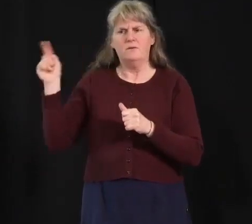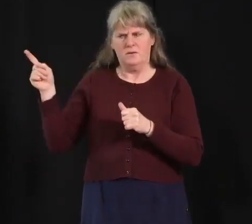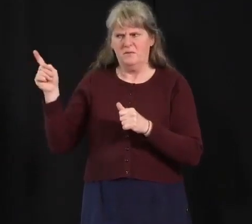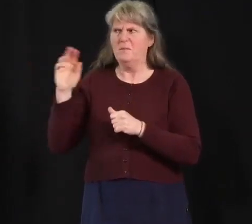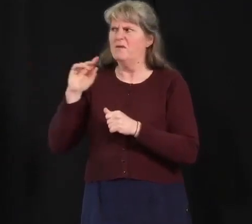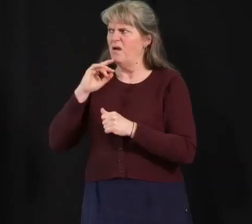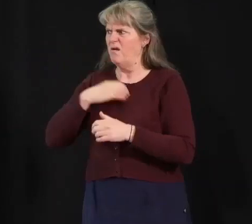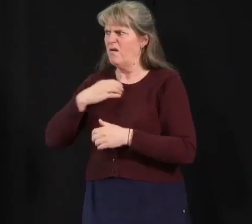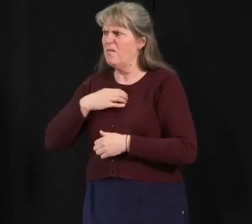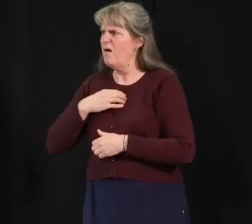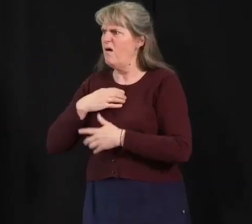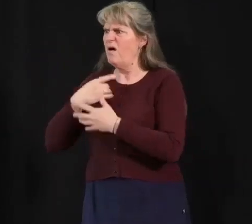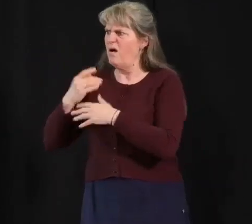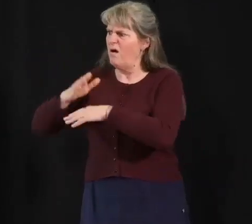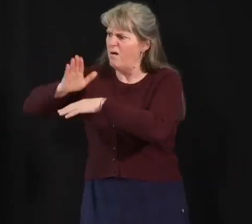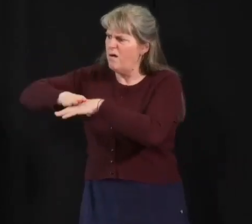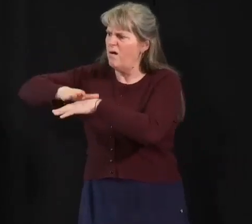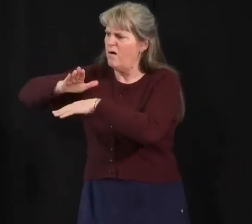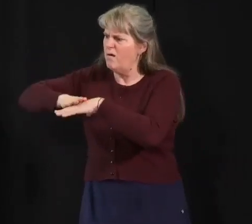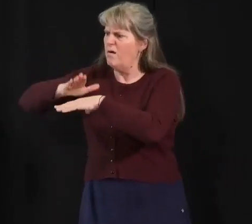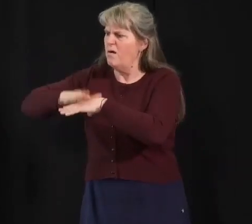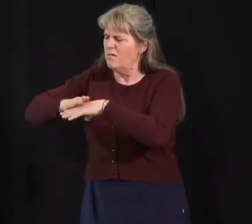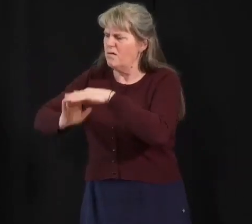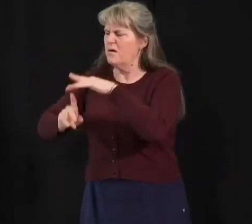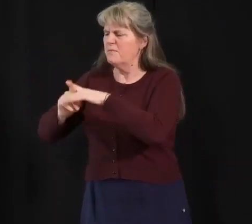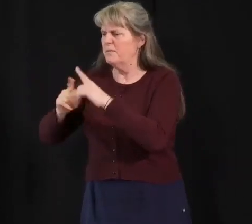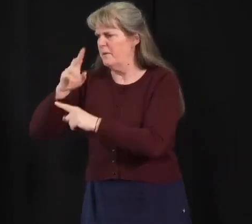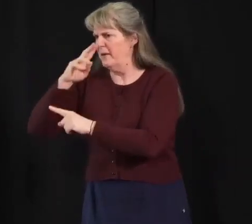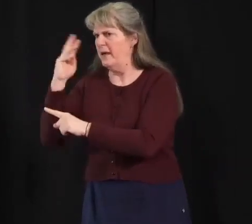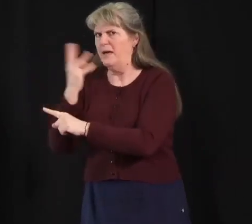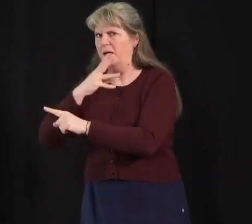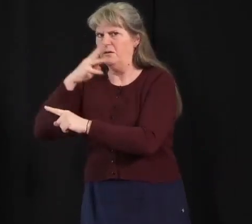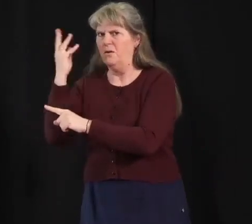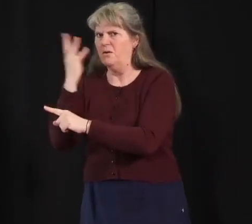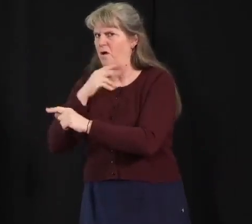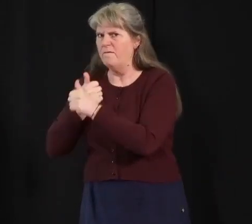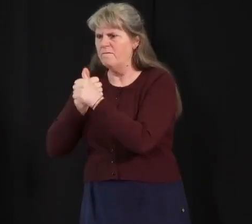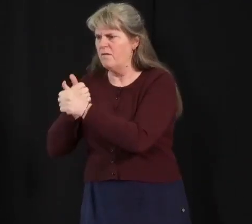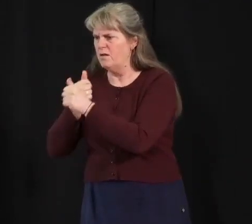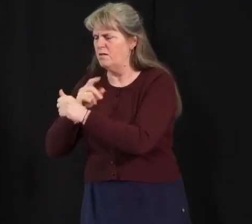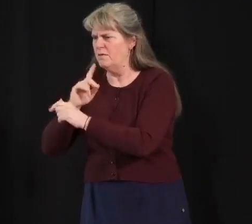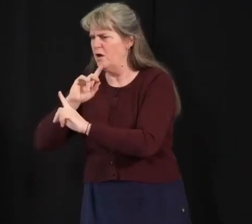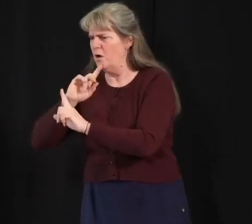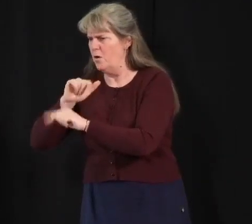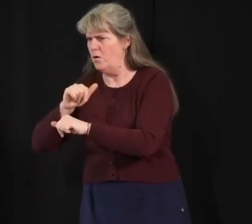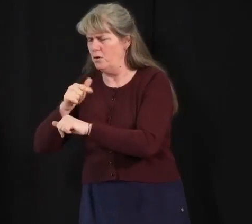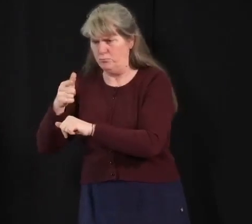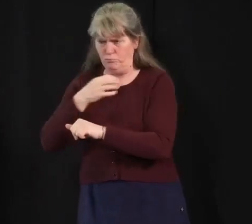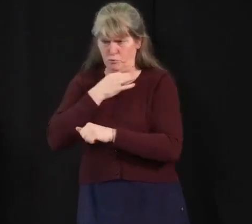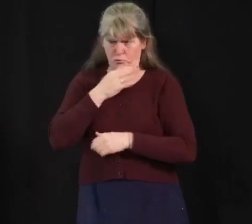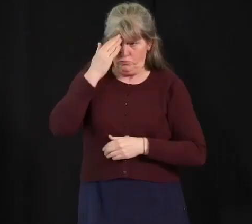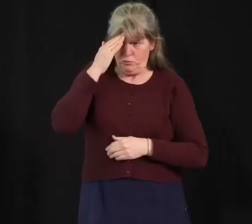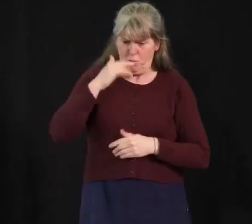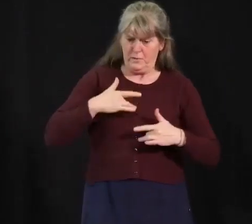following the restrictions? Businesses and others just like a people in the community?